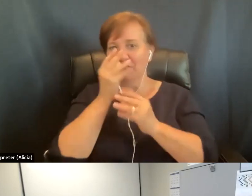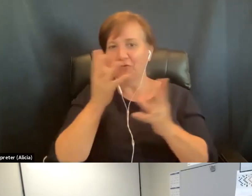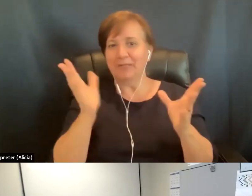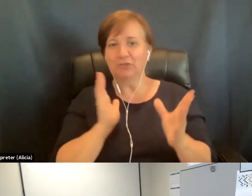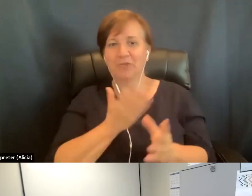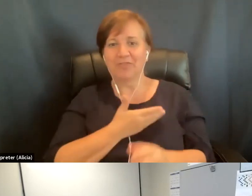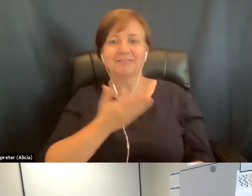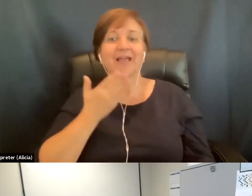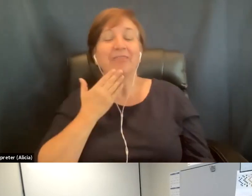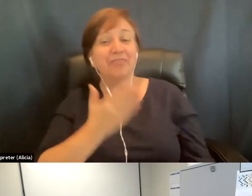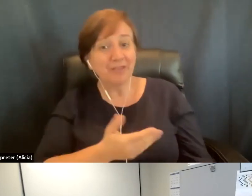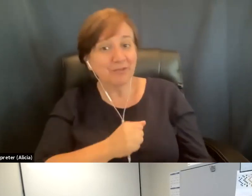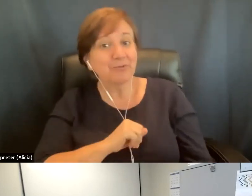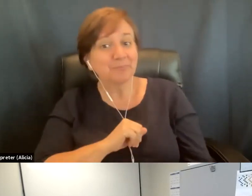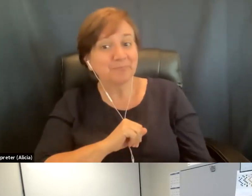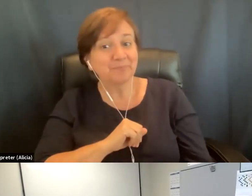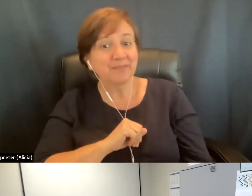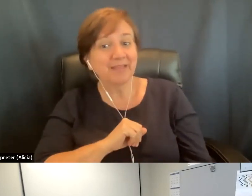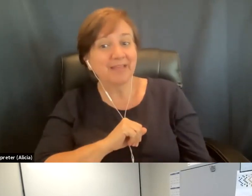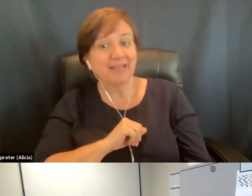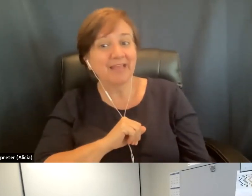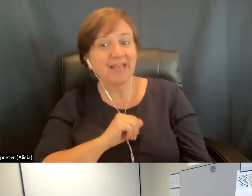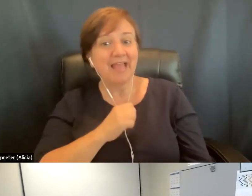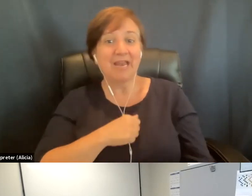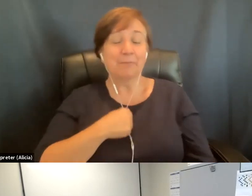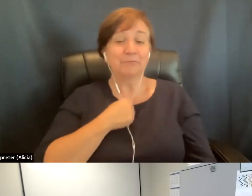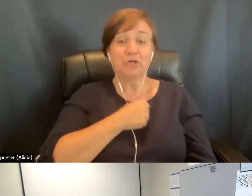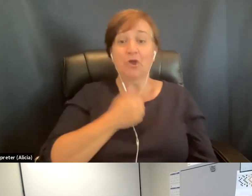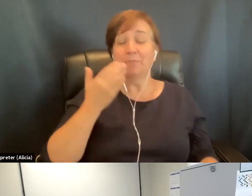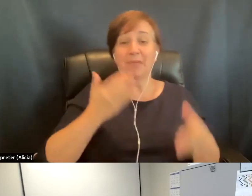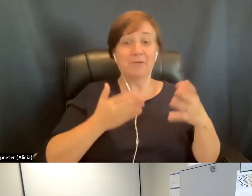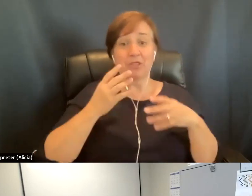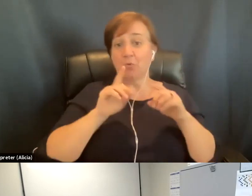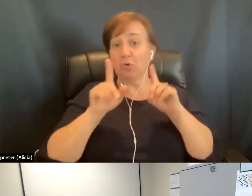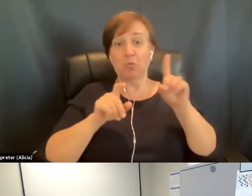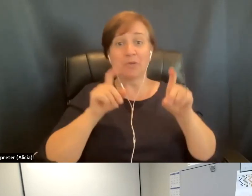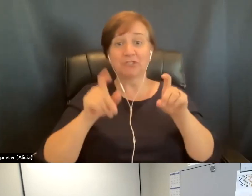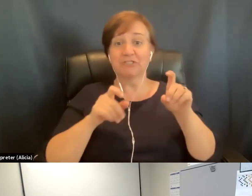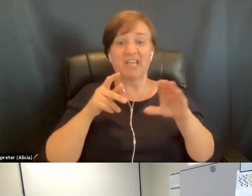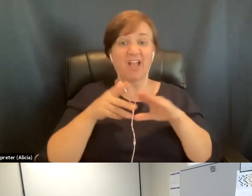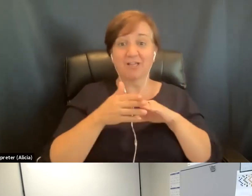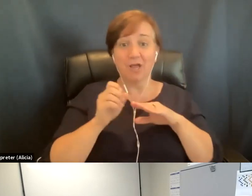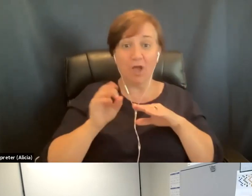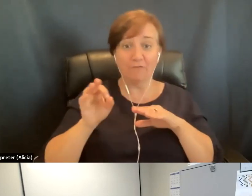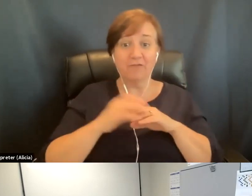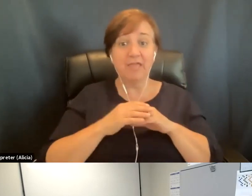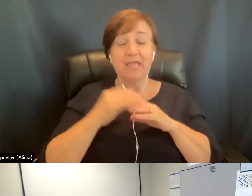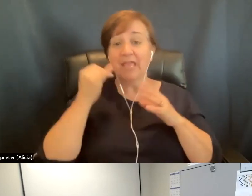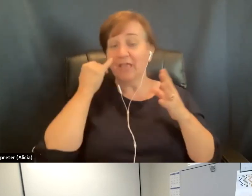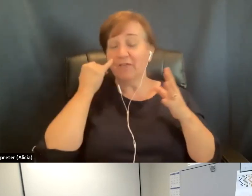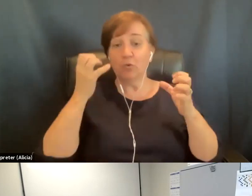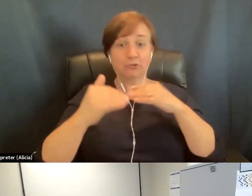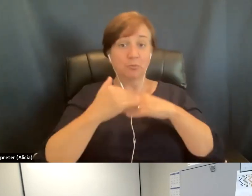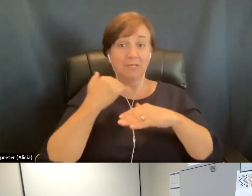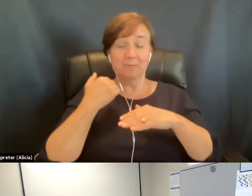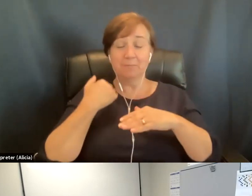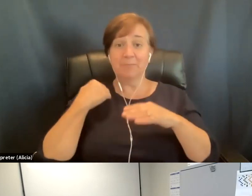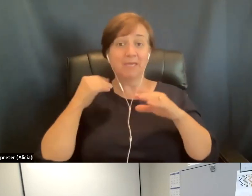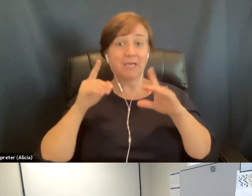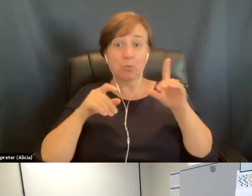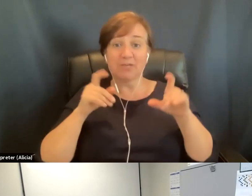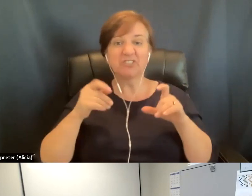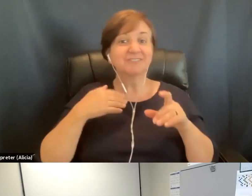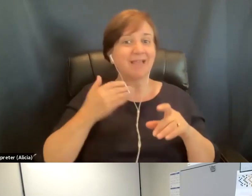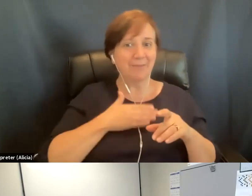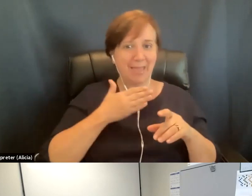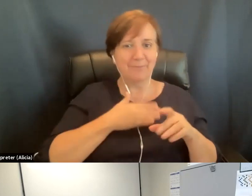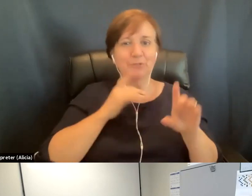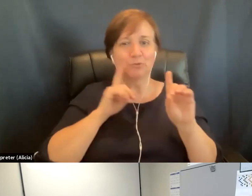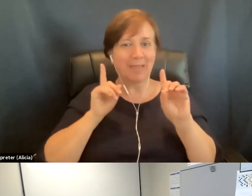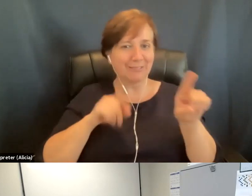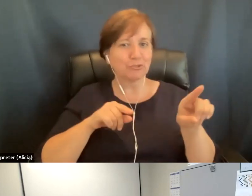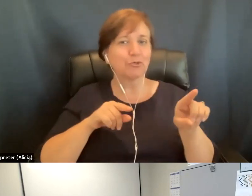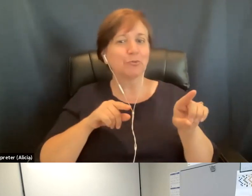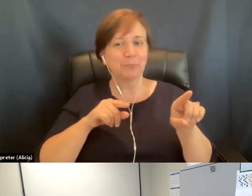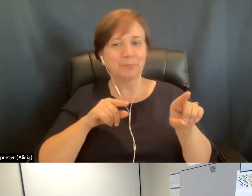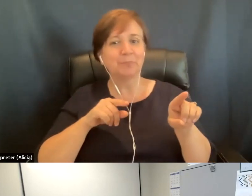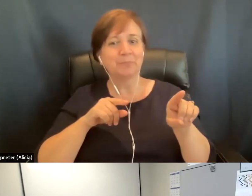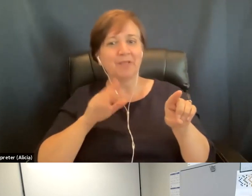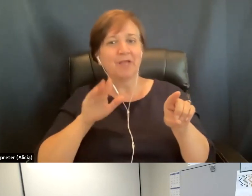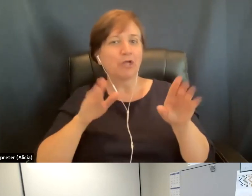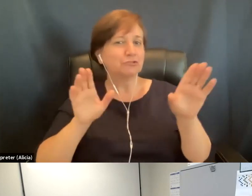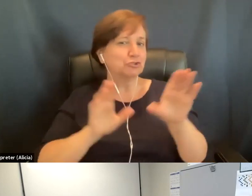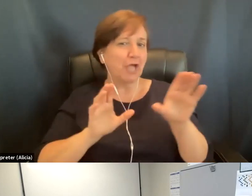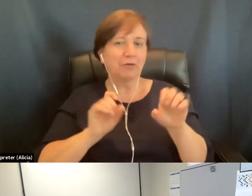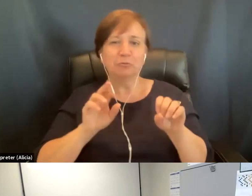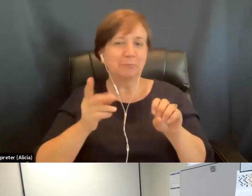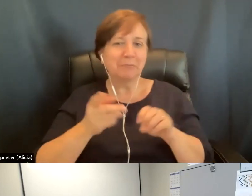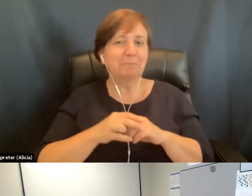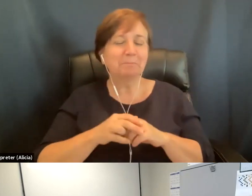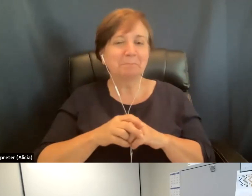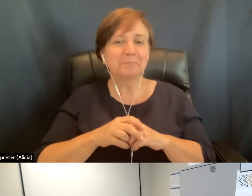Dr. Elsa Villarino: Thank you and sorry we their questions might have gotten pressured a little bit, if you want to send me any other question I will be happy to address them on a chat and in please.